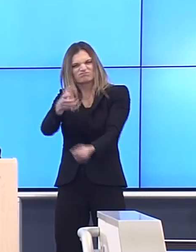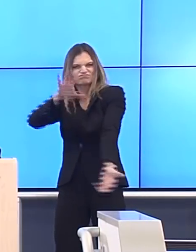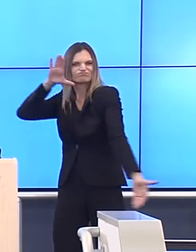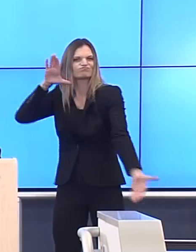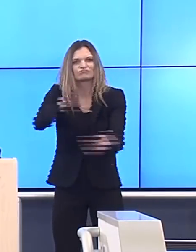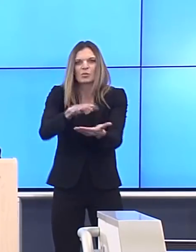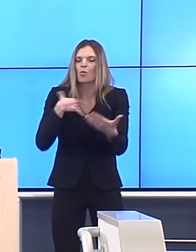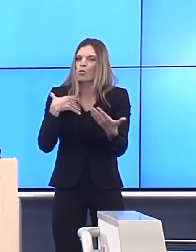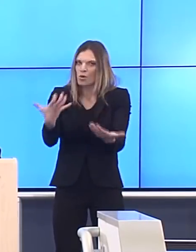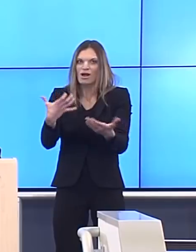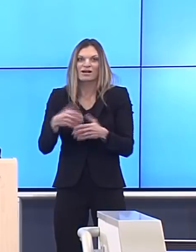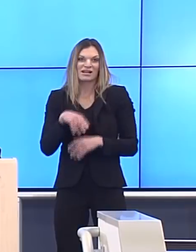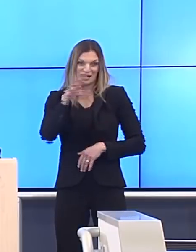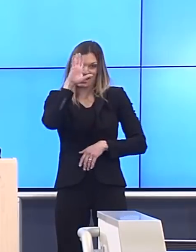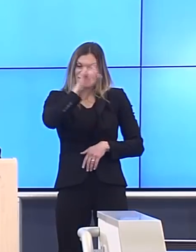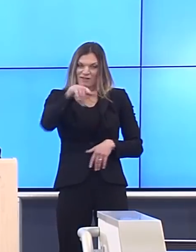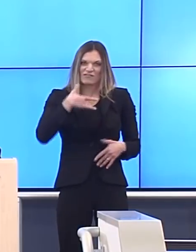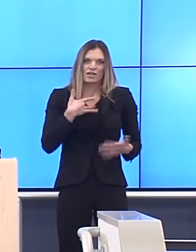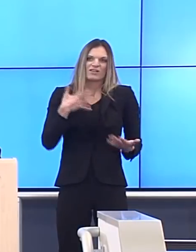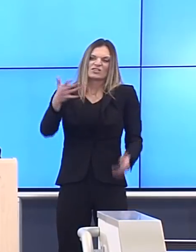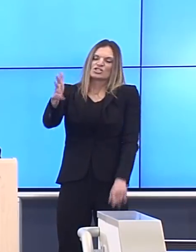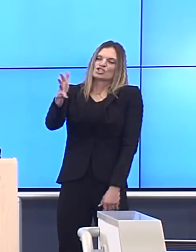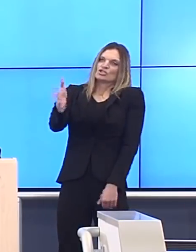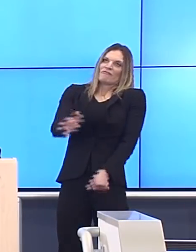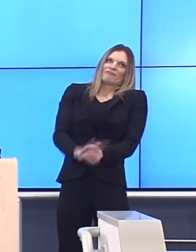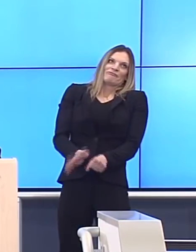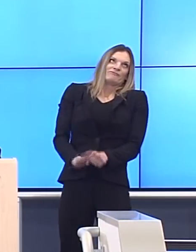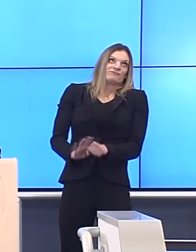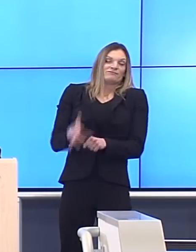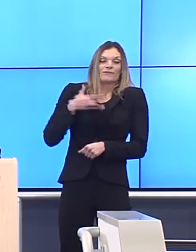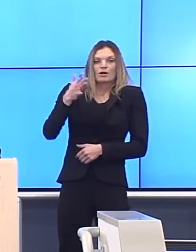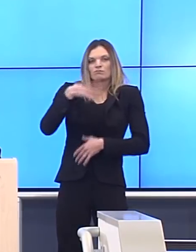EVERYONE THAT YOU LOVE. MICHIGAN VERSUS COVID-19. MEANS WE ARE ALL IN THIS